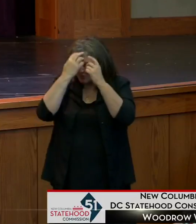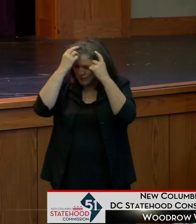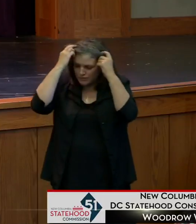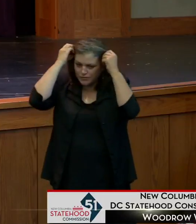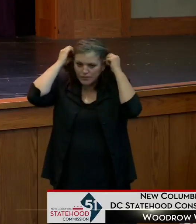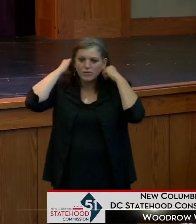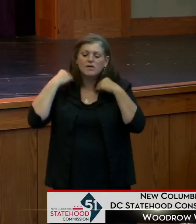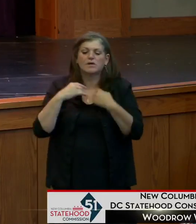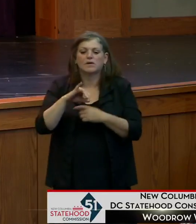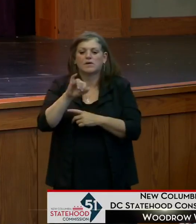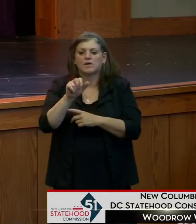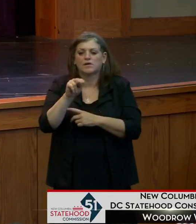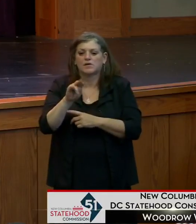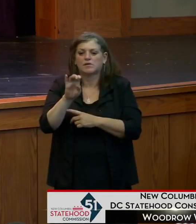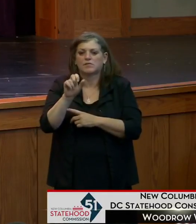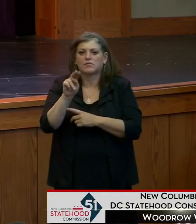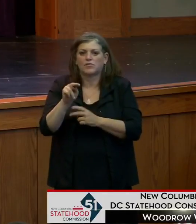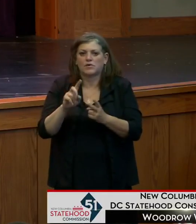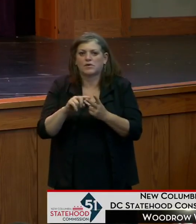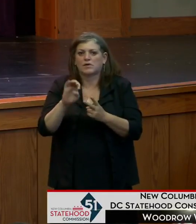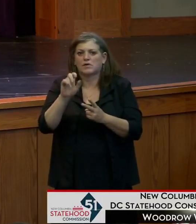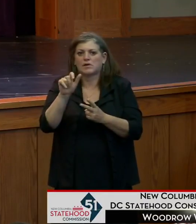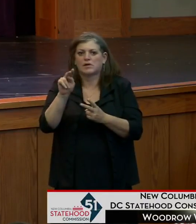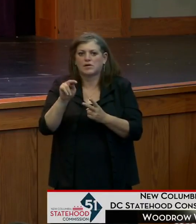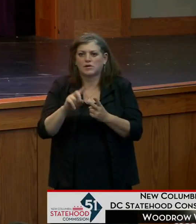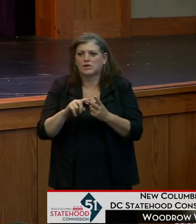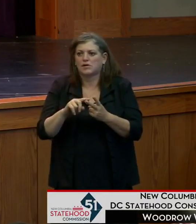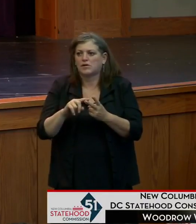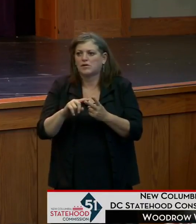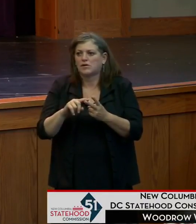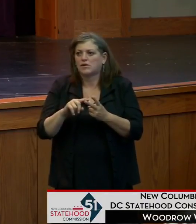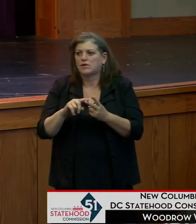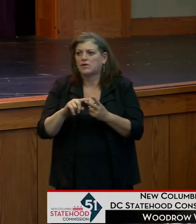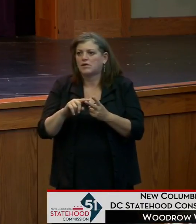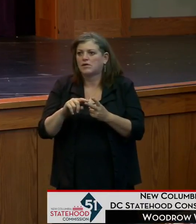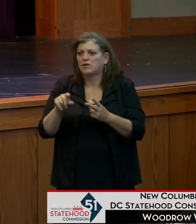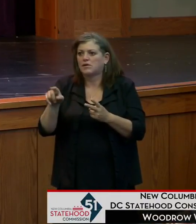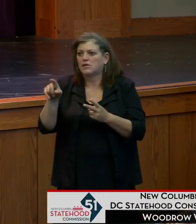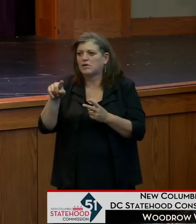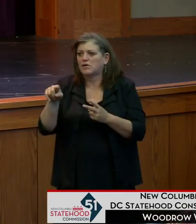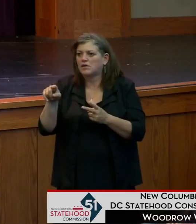JANET BROWN FOLLOWED BY ELEANOR HART AND JOHN PINKUS.